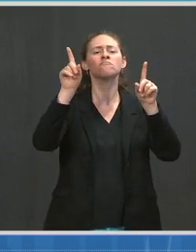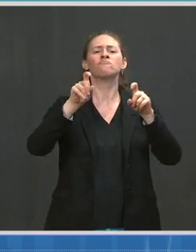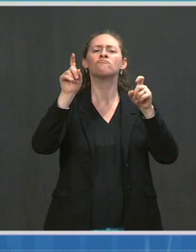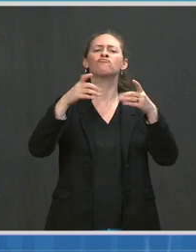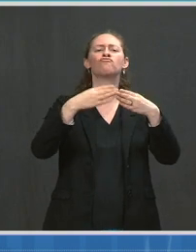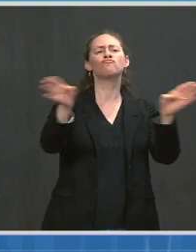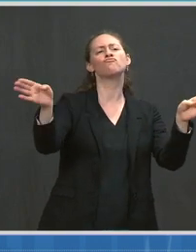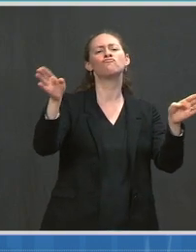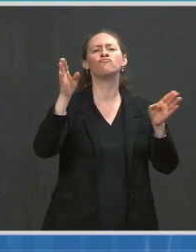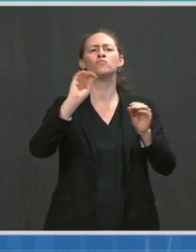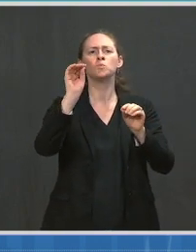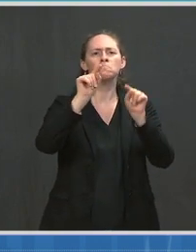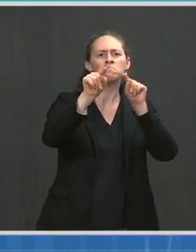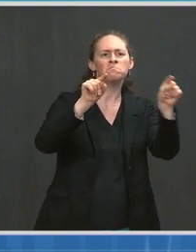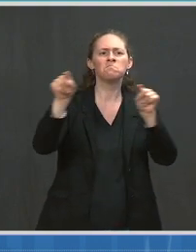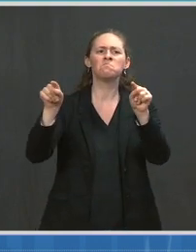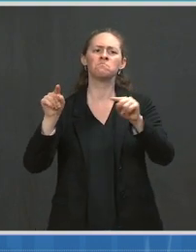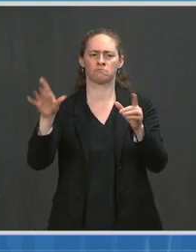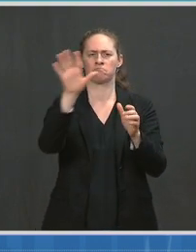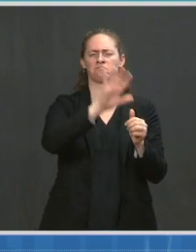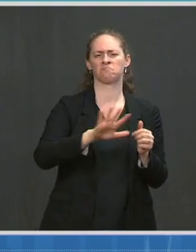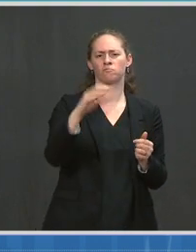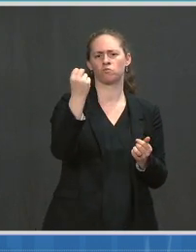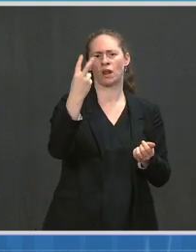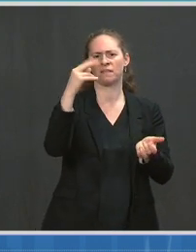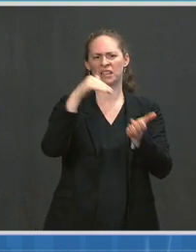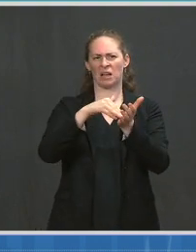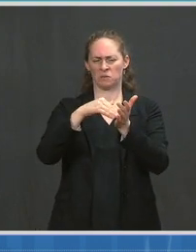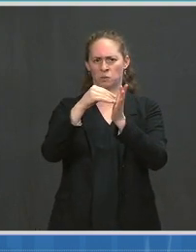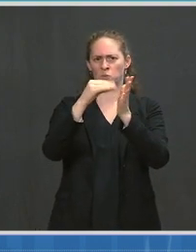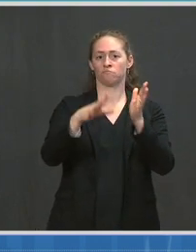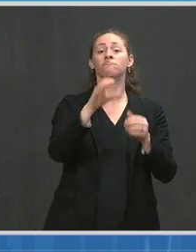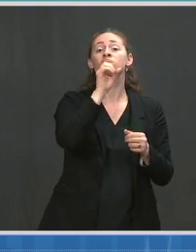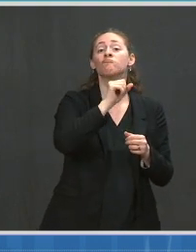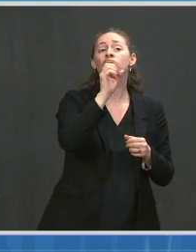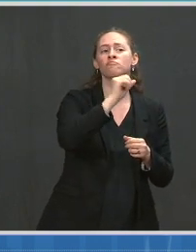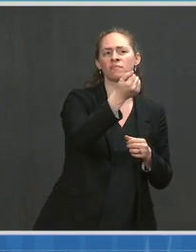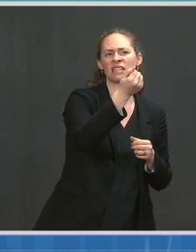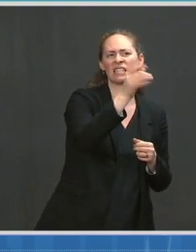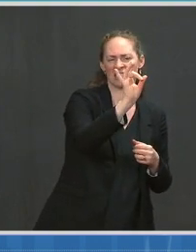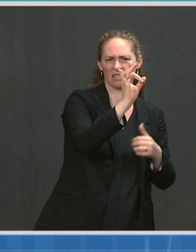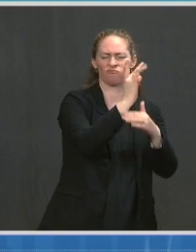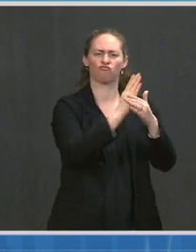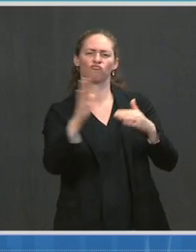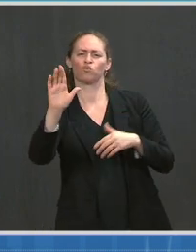between 18 and 26 years of age, at more than 20 universities